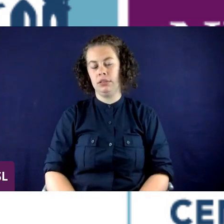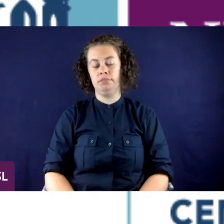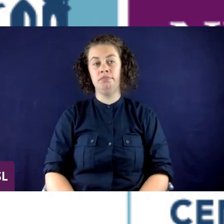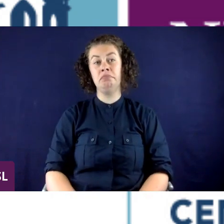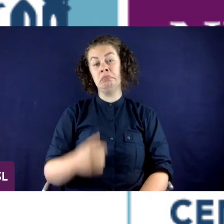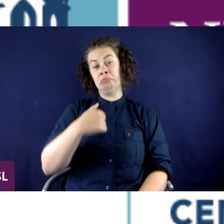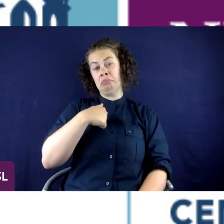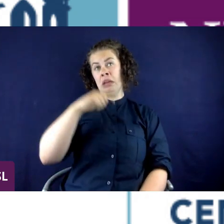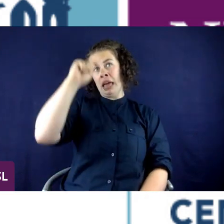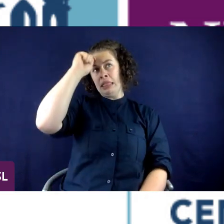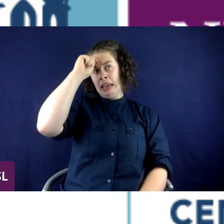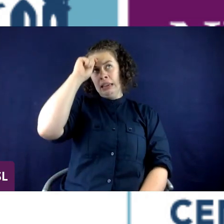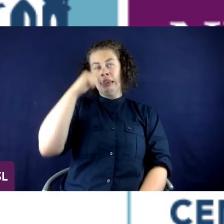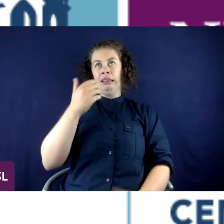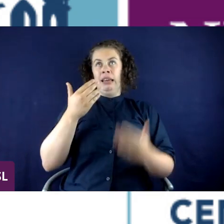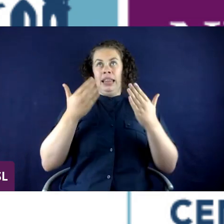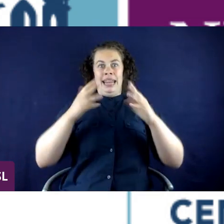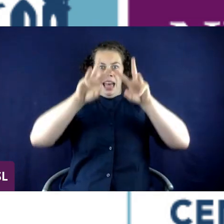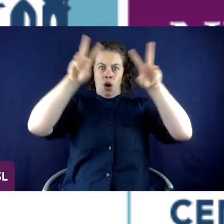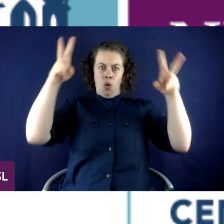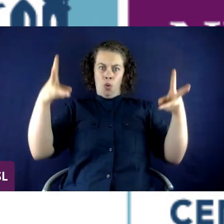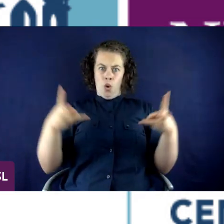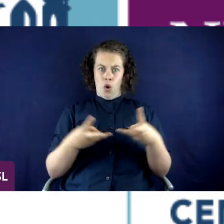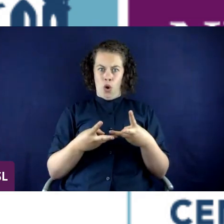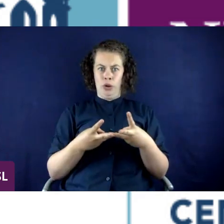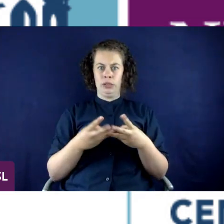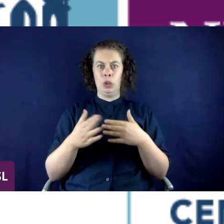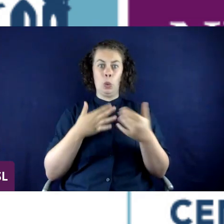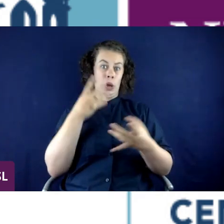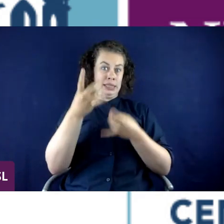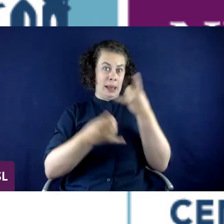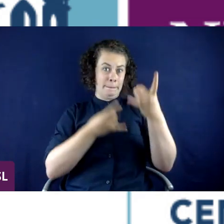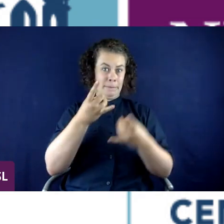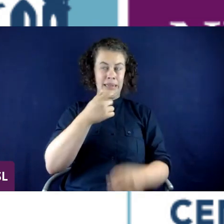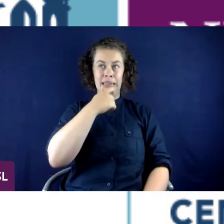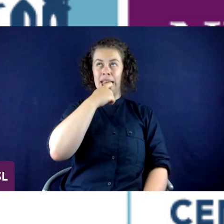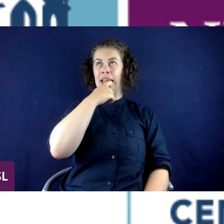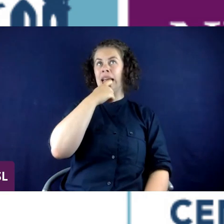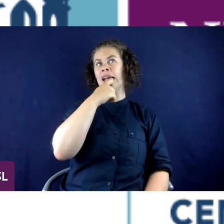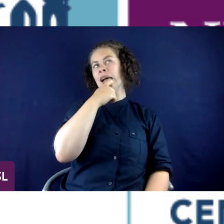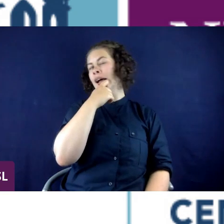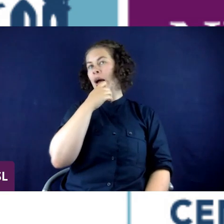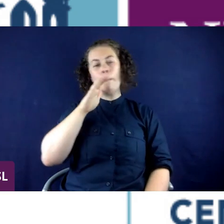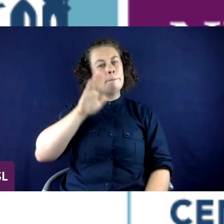In the current crisis, I don't know how we could not speak about culture when